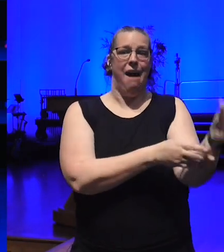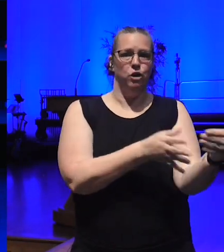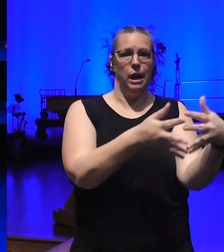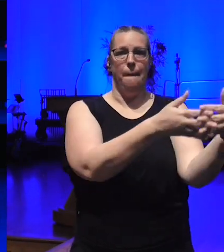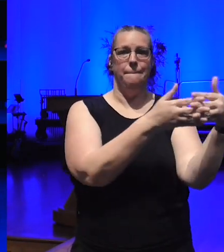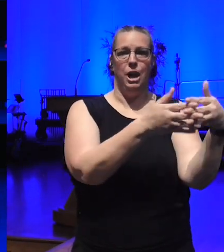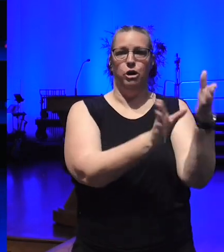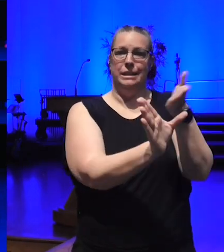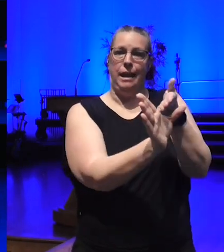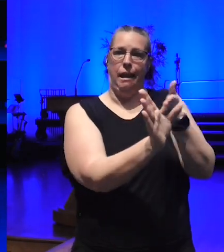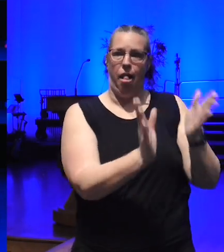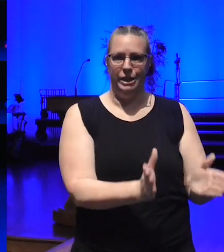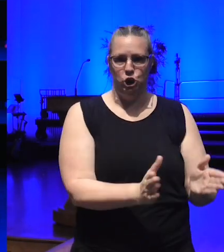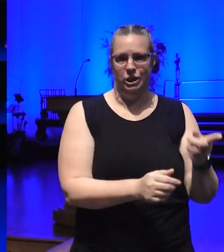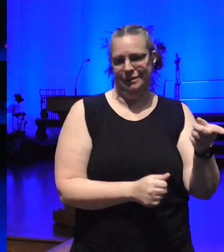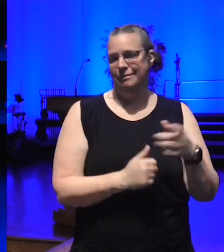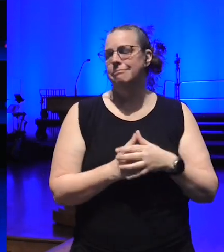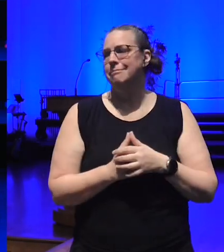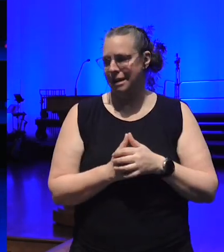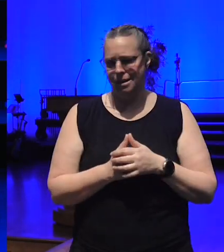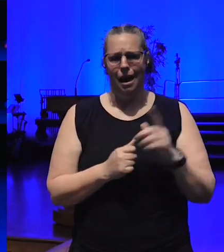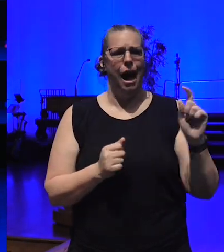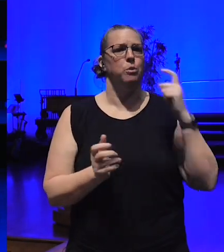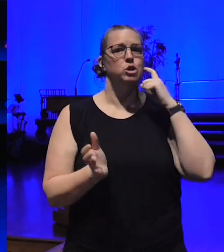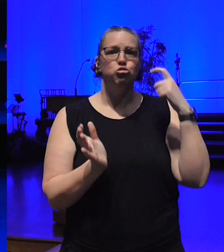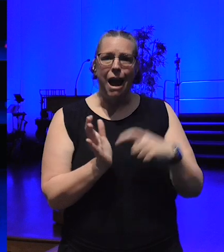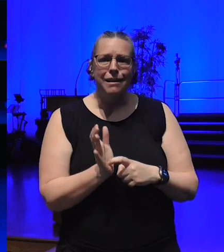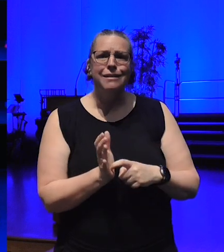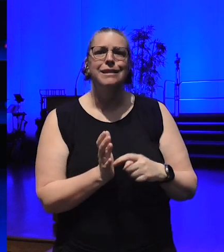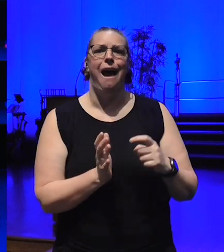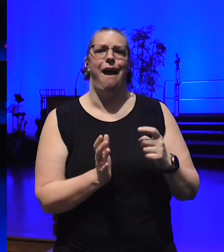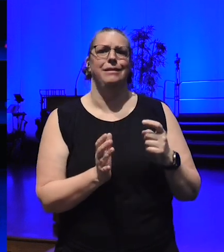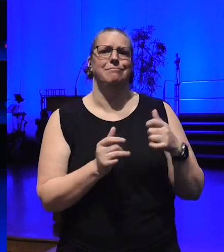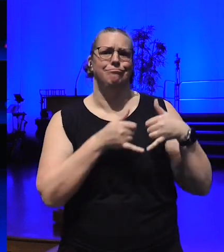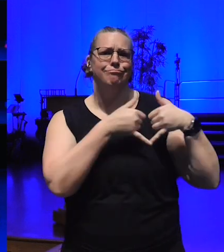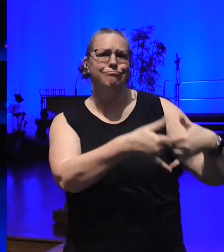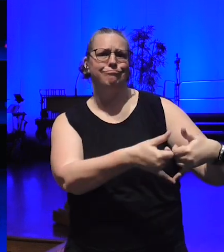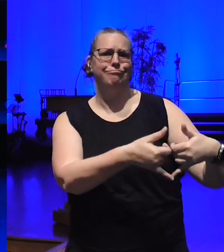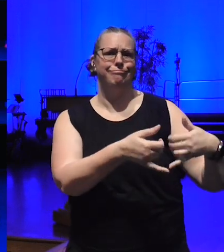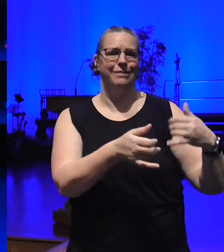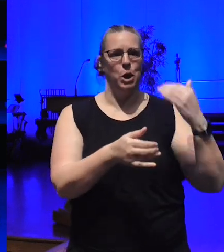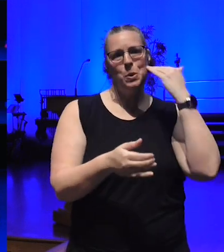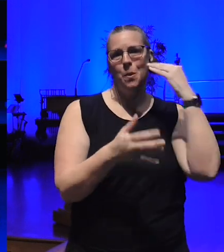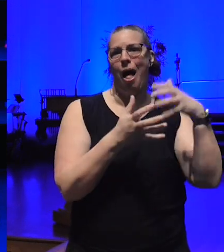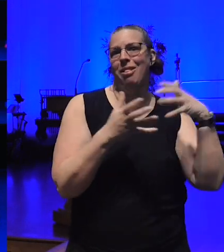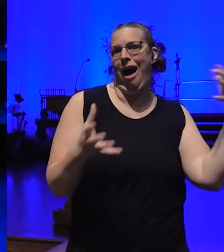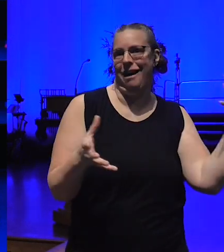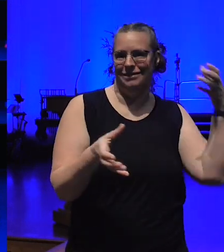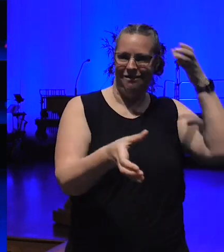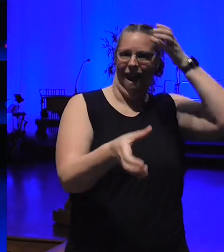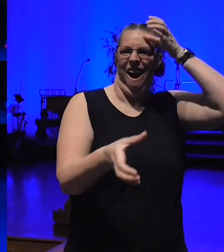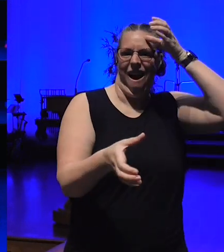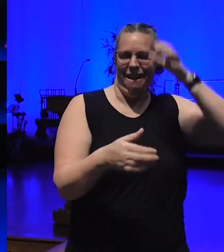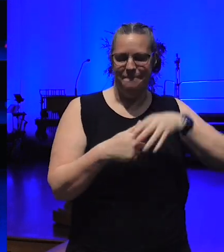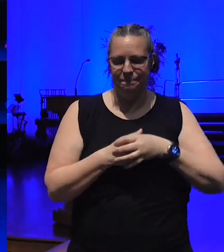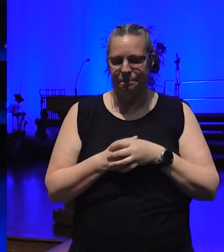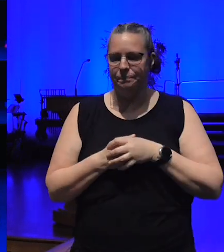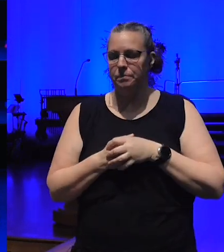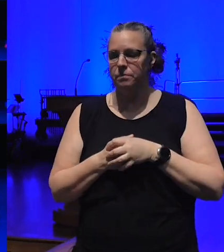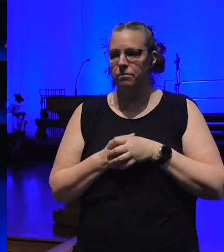psychology and um I was recognized as a person who knew a lot about this um but I also had to admit